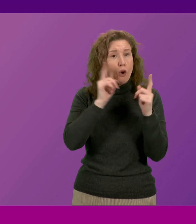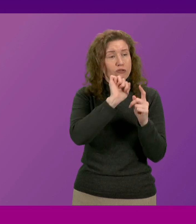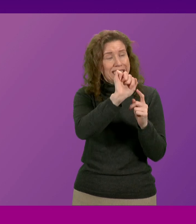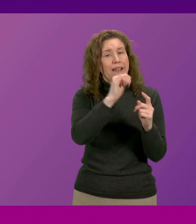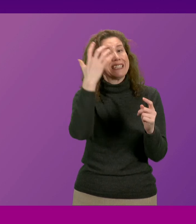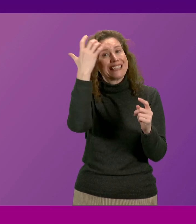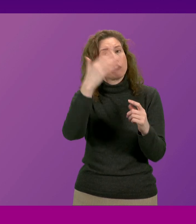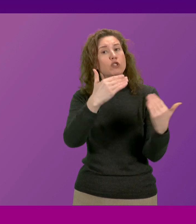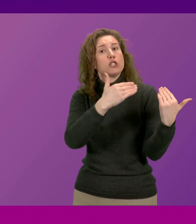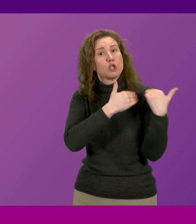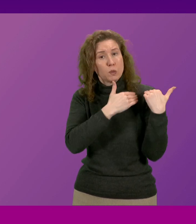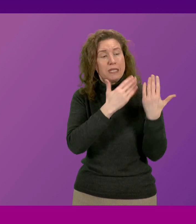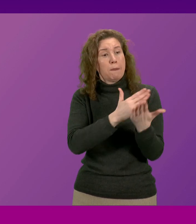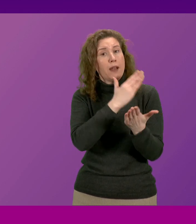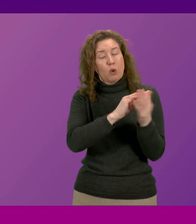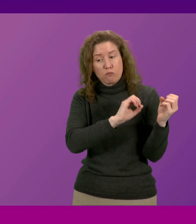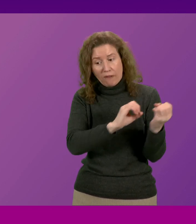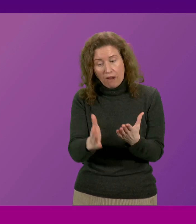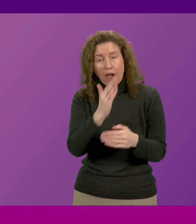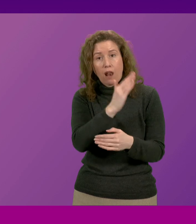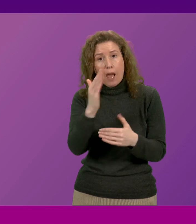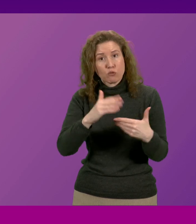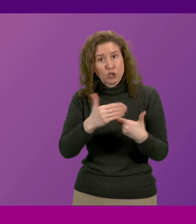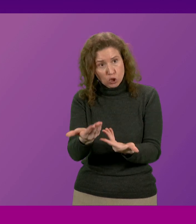duty to ensure the adequate provision of library services for their residents,